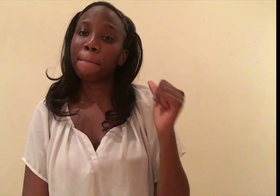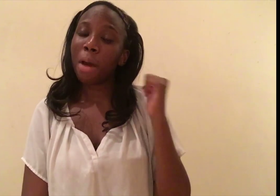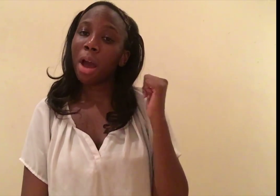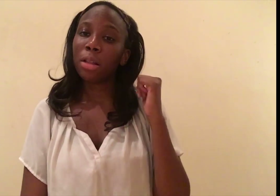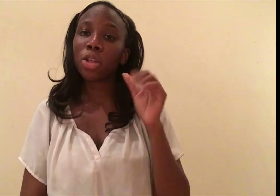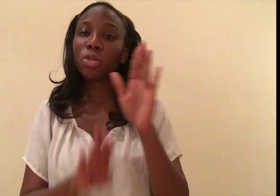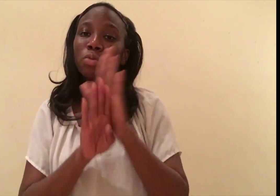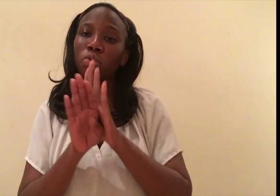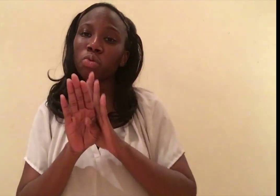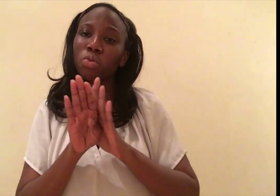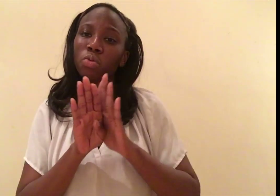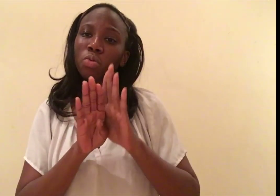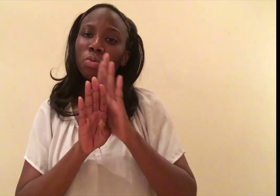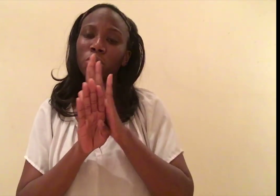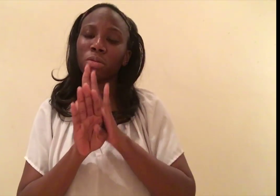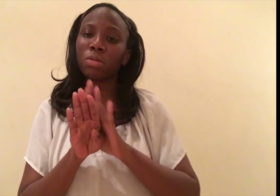A back rub.